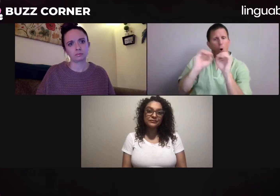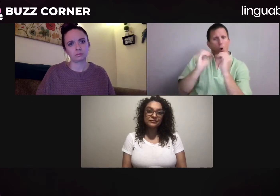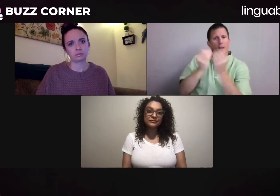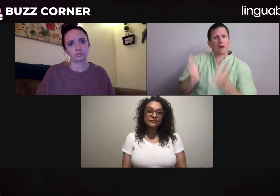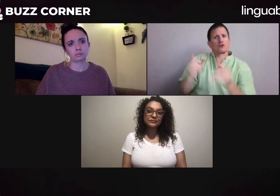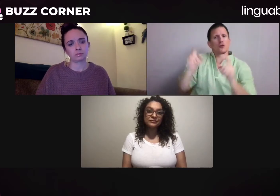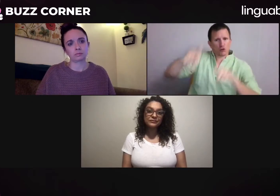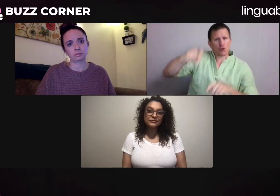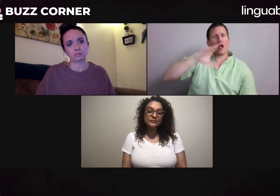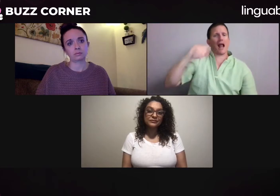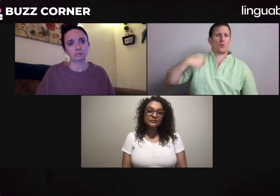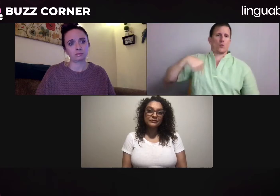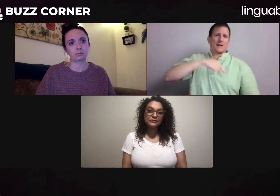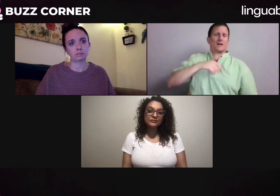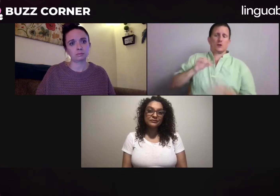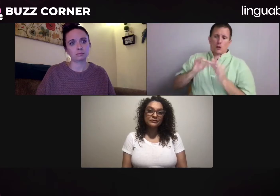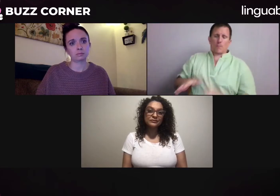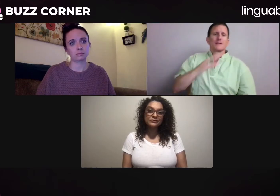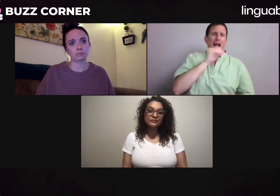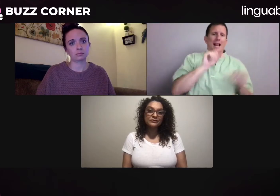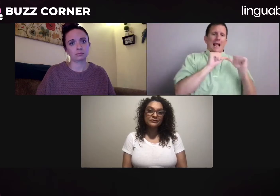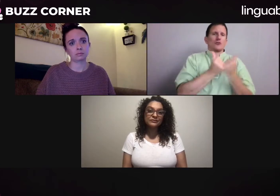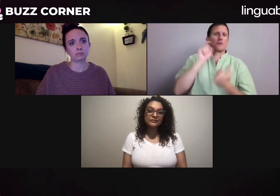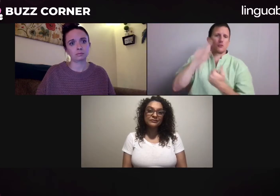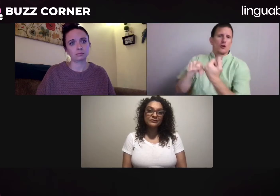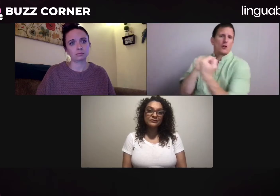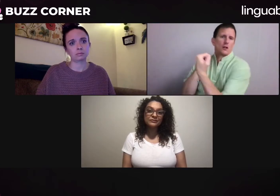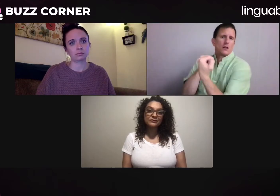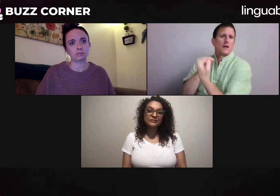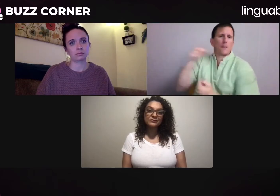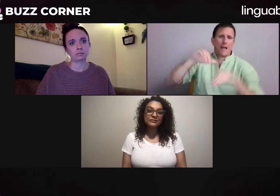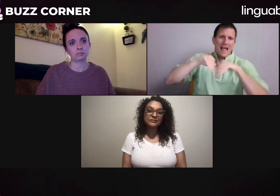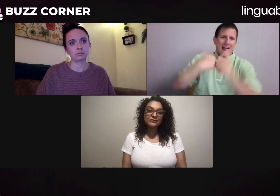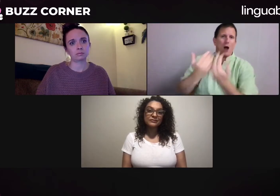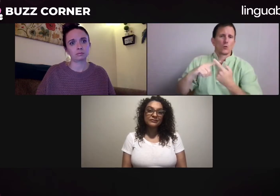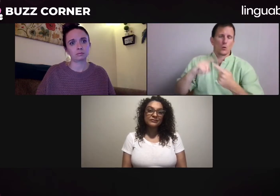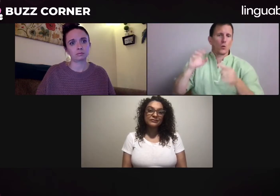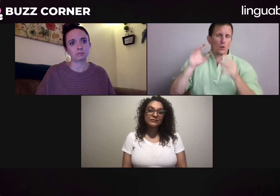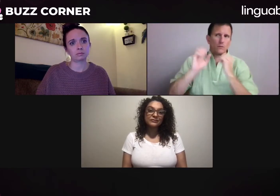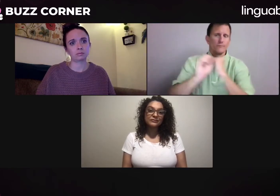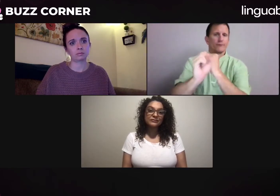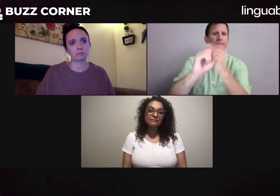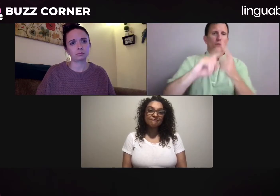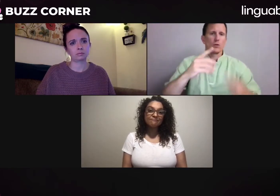So I think it's that organization that should be doing that. And we as interpreters and agencies should be educating